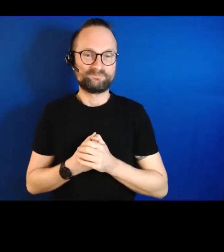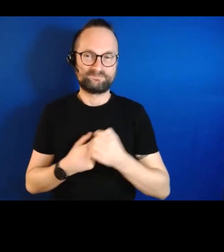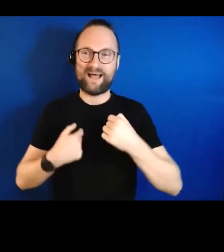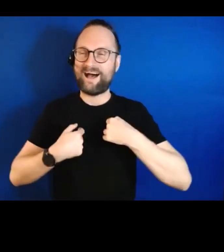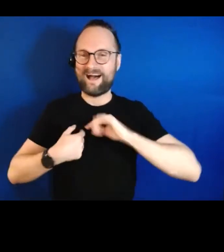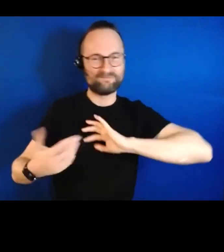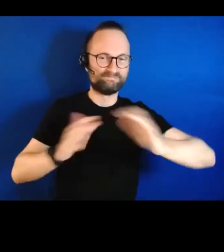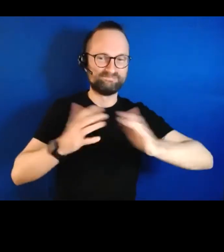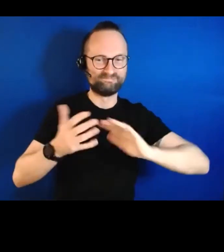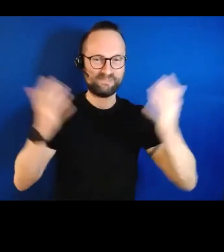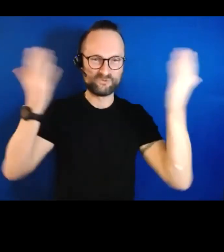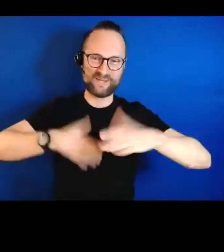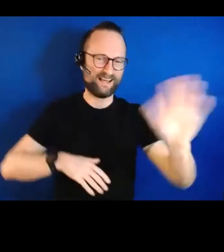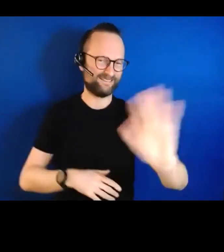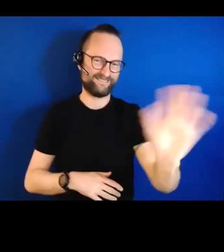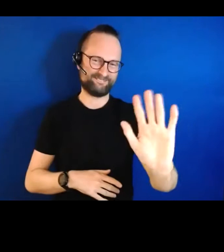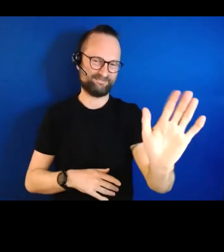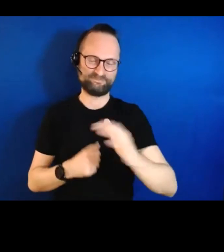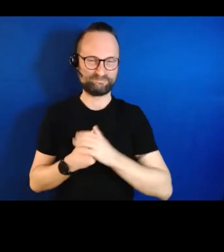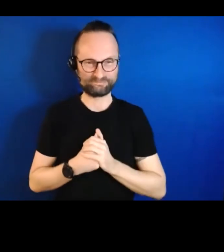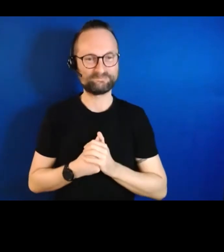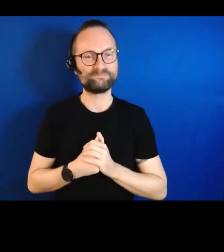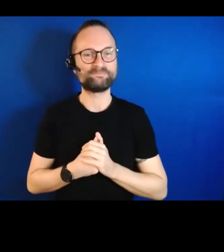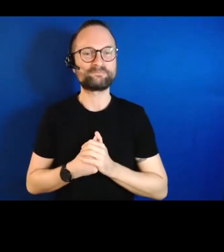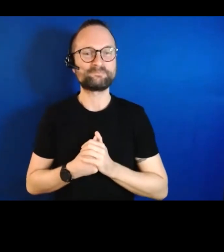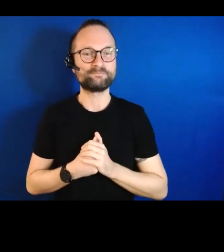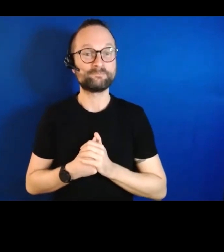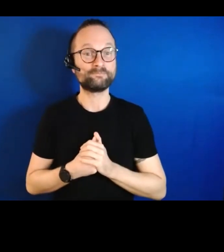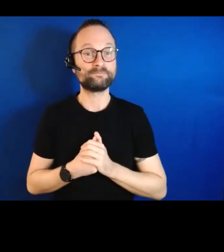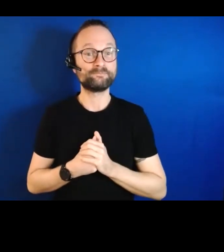ago, but with COVID-19 it's taking a little bit longer to complete than we would like.